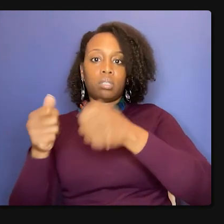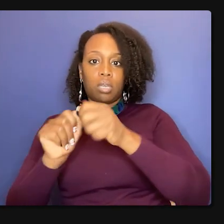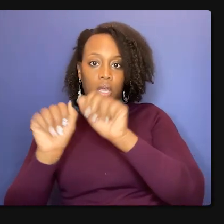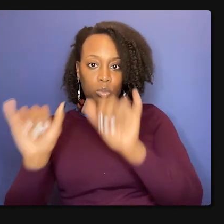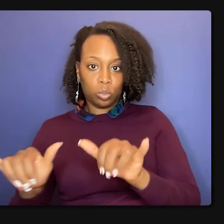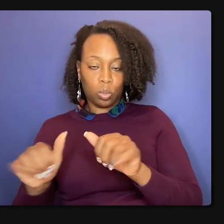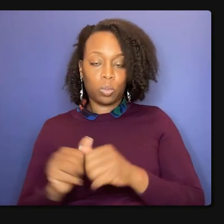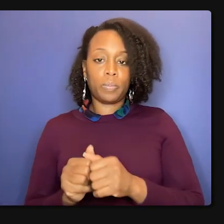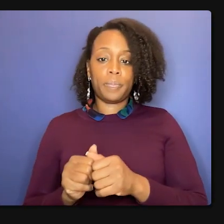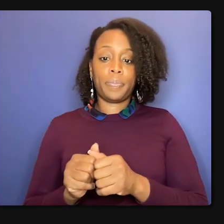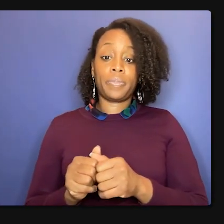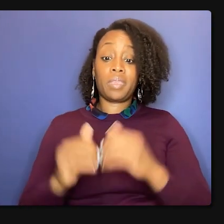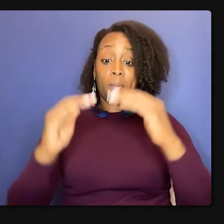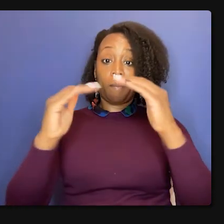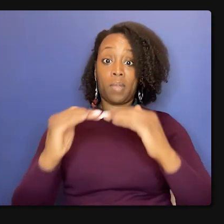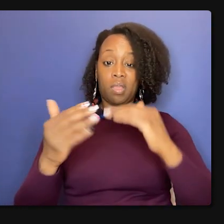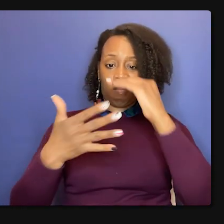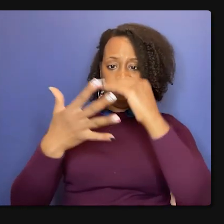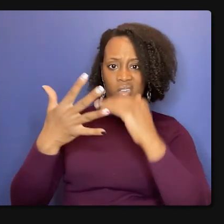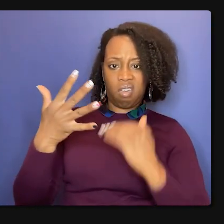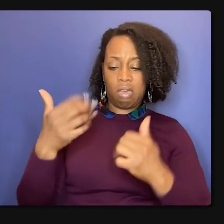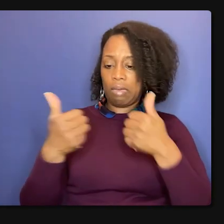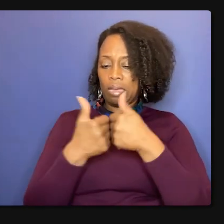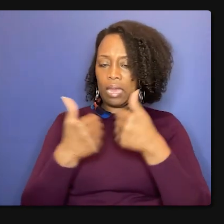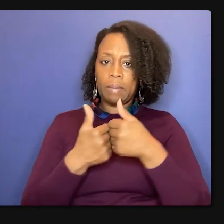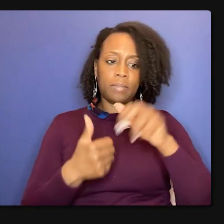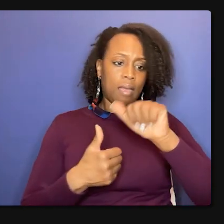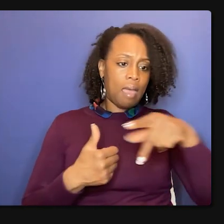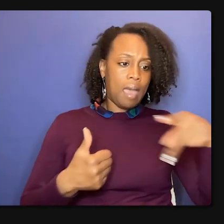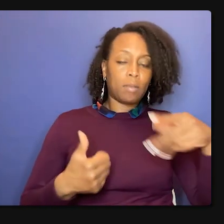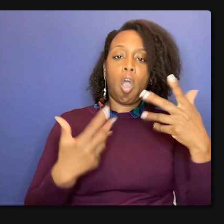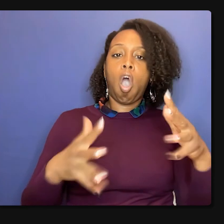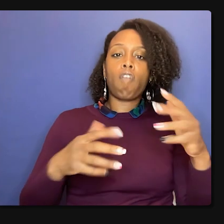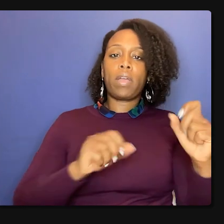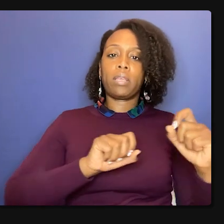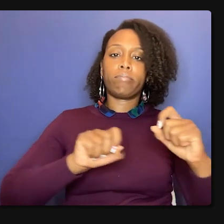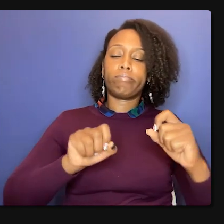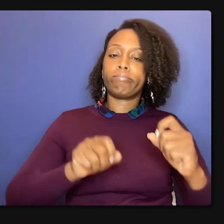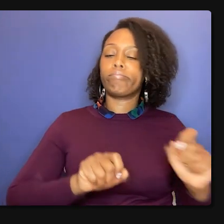And below that is a list of games and apps that are already deployed to this console.